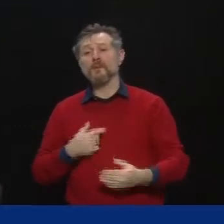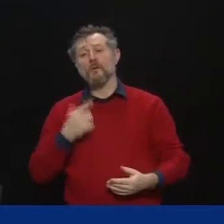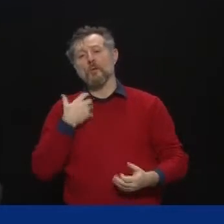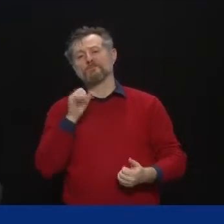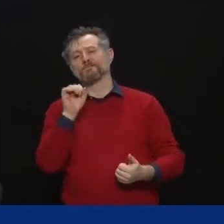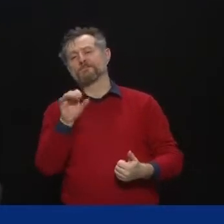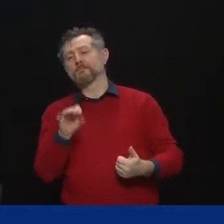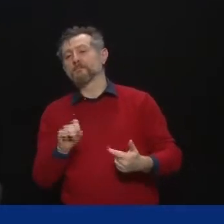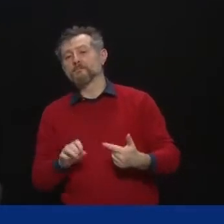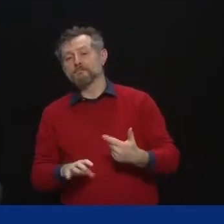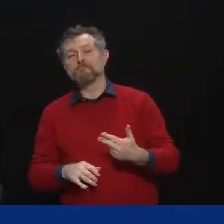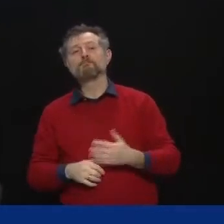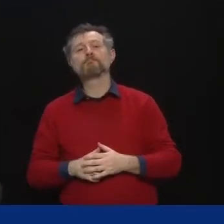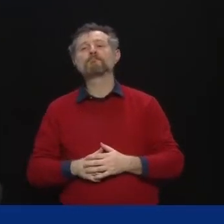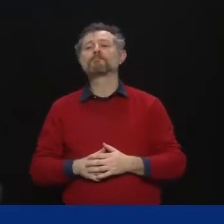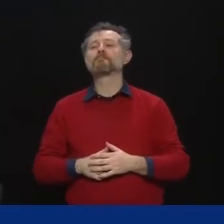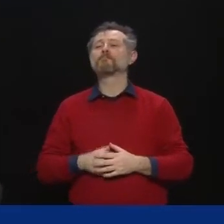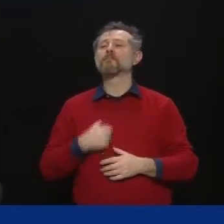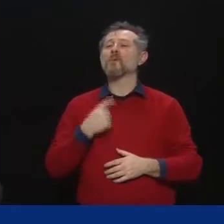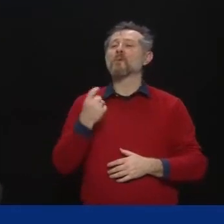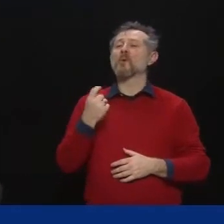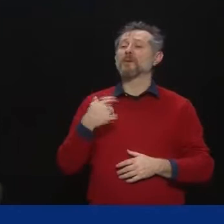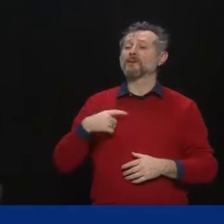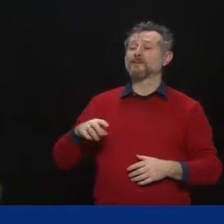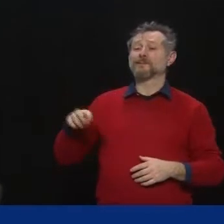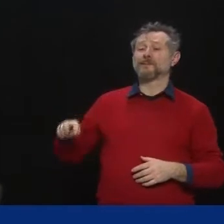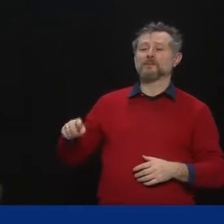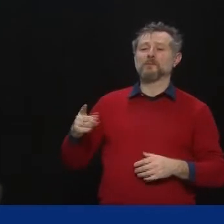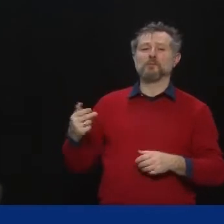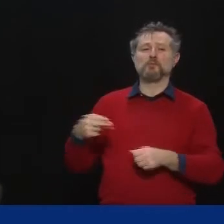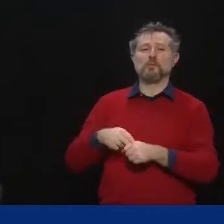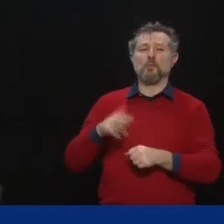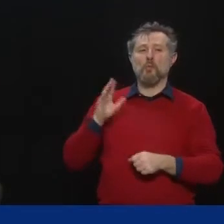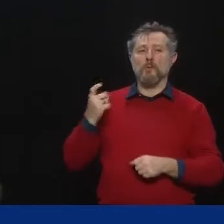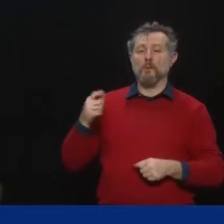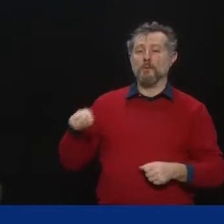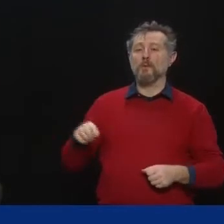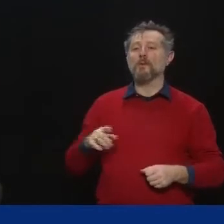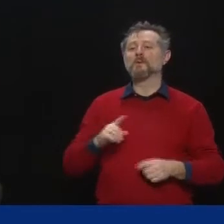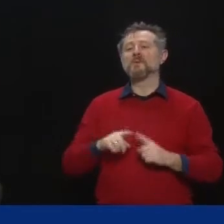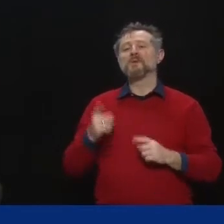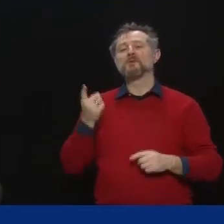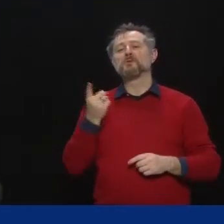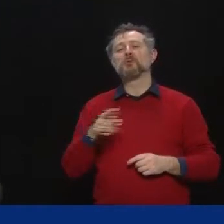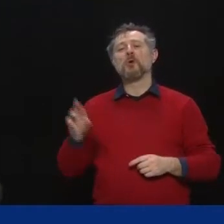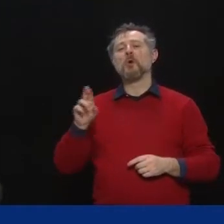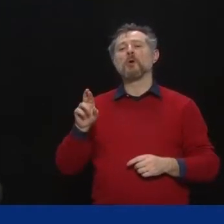ACTING COMMISSIONER FOR THE HOMELAND DIVISION, AND WE'LL GET STARTED WITH THE REPORT. ONE THING I DO WANT TO SAY THAT